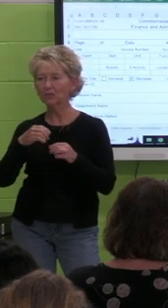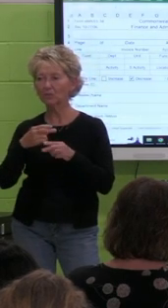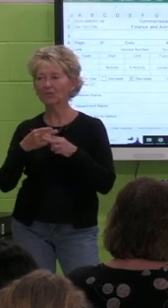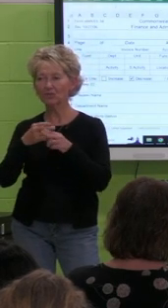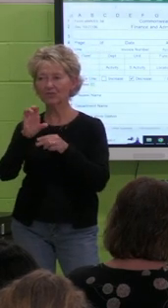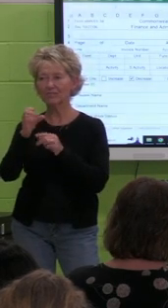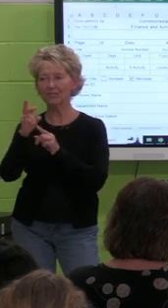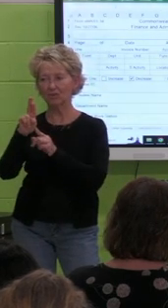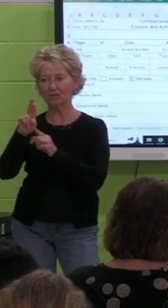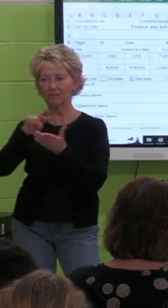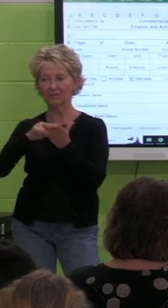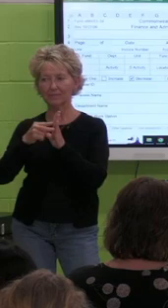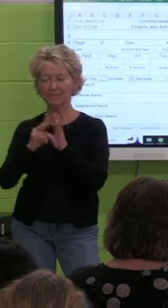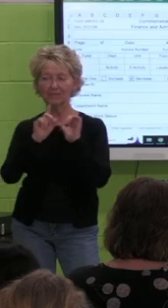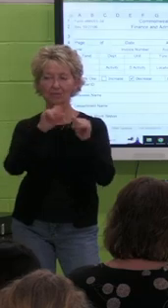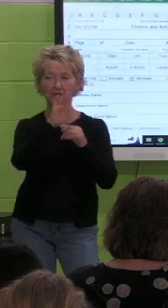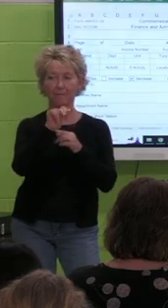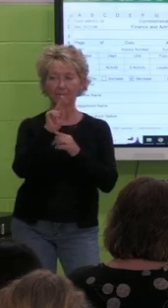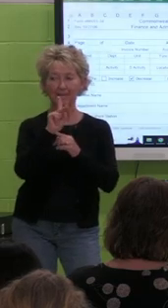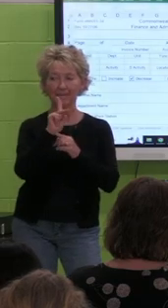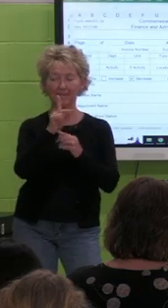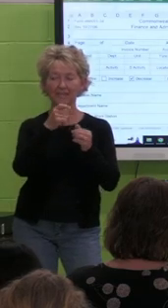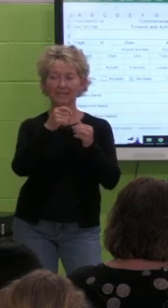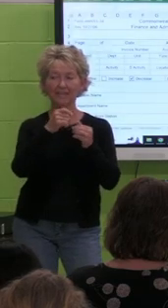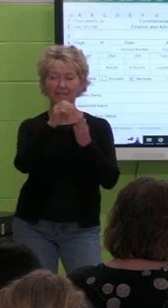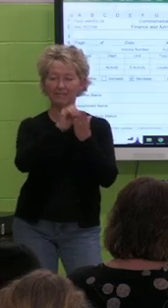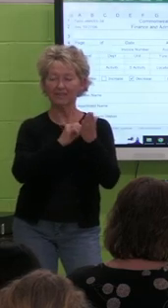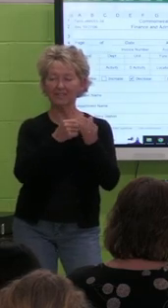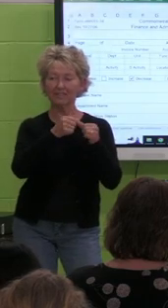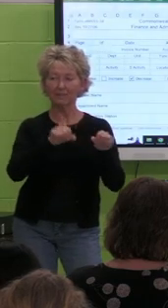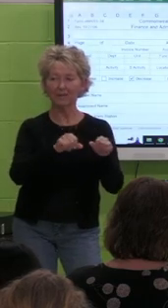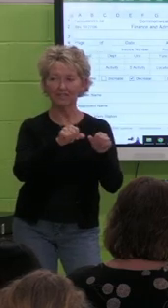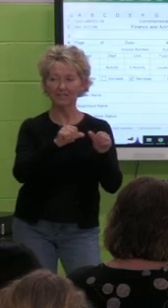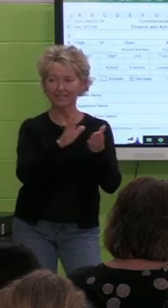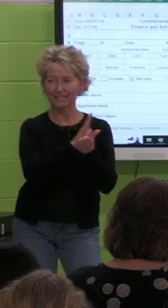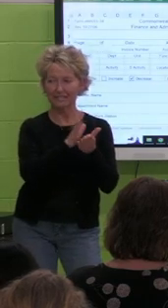is basically when you go to the bank and you fill out a deposit slip and you put that check in that